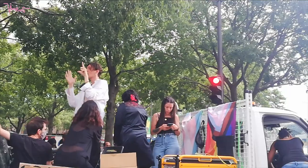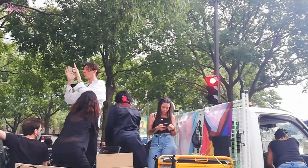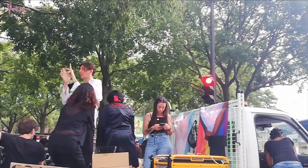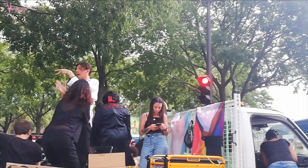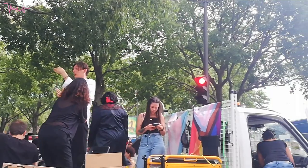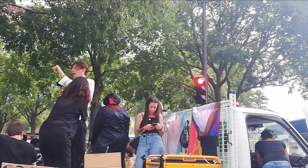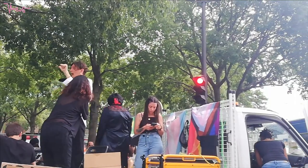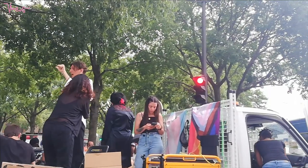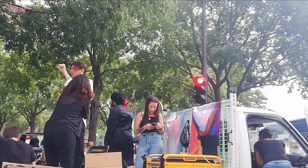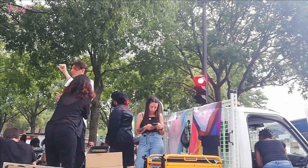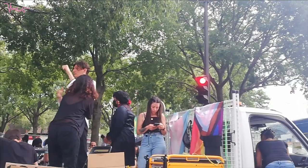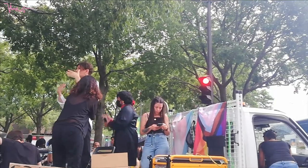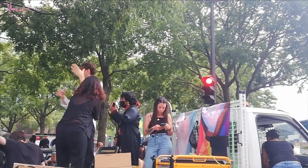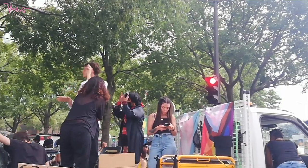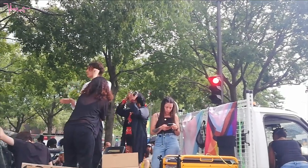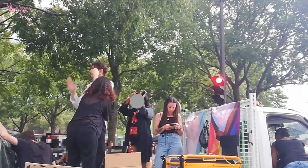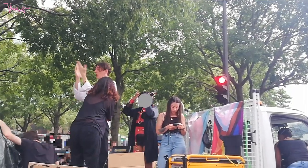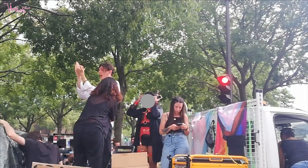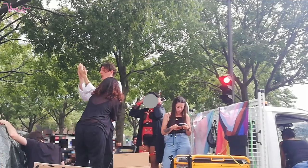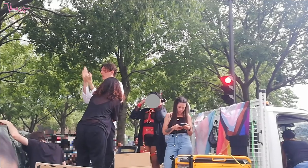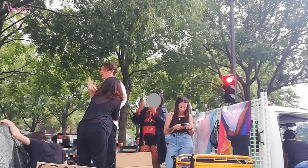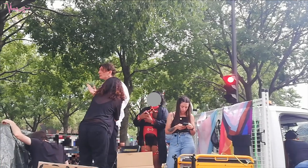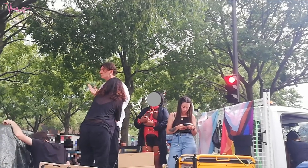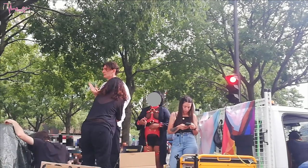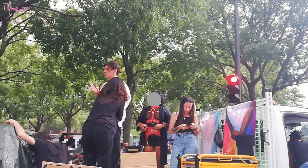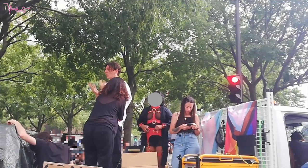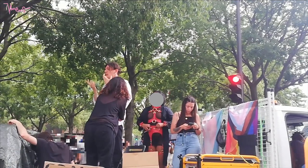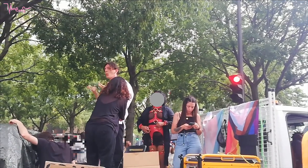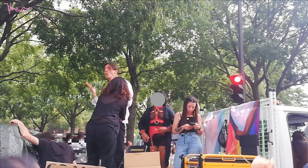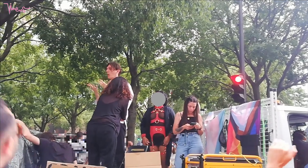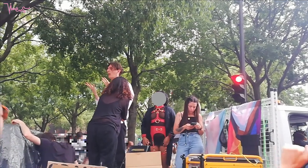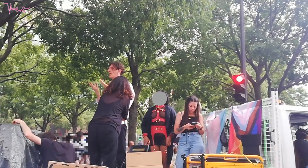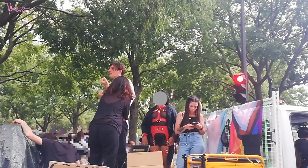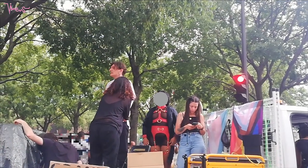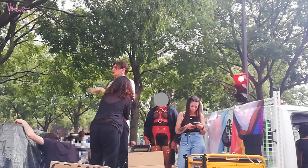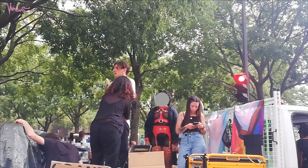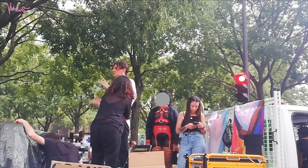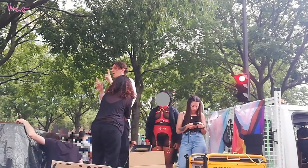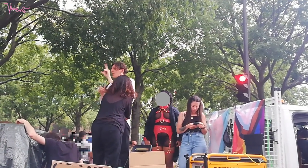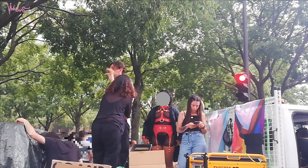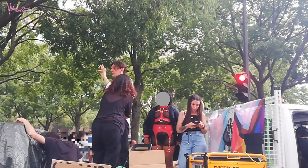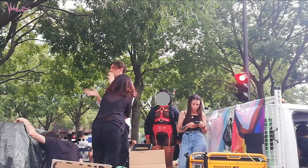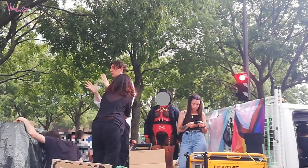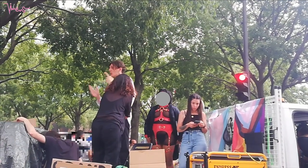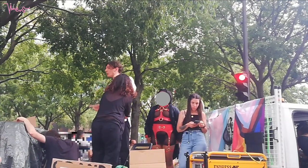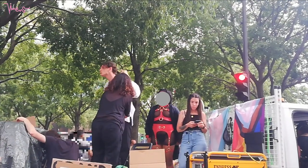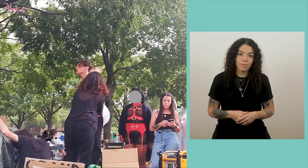So the first is that the government is offering us a reduced PMA law. And we want, we want support.